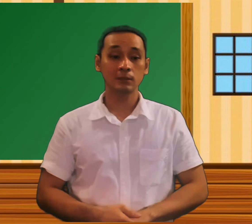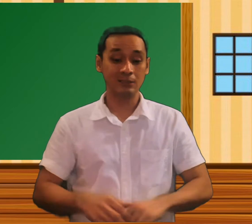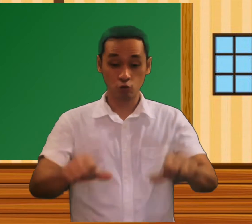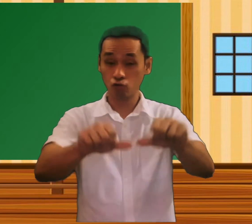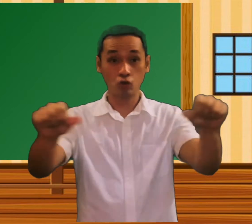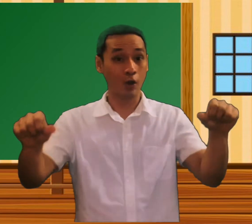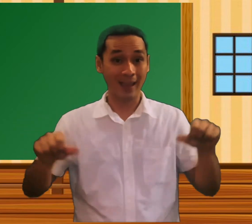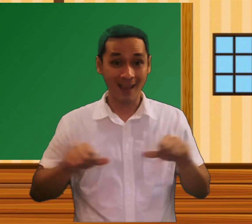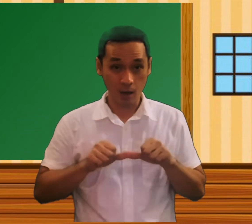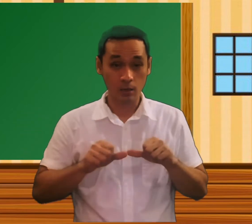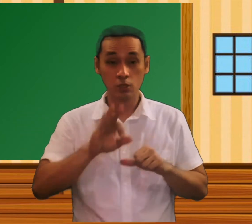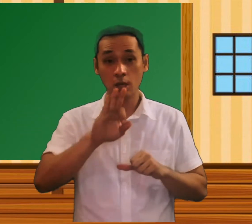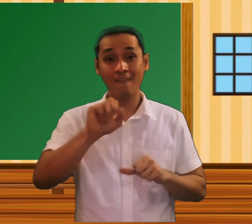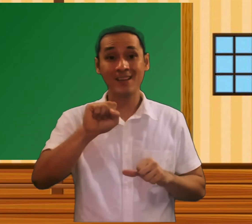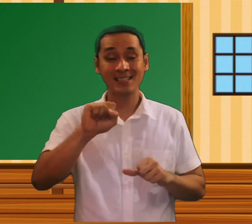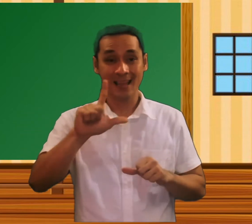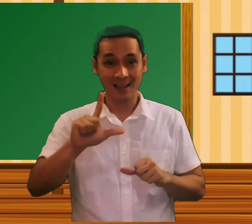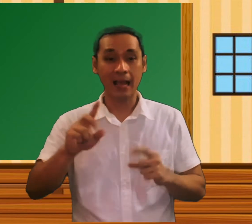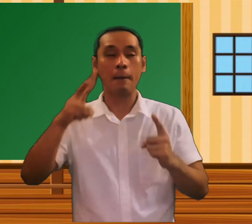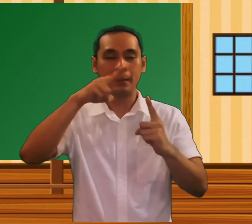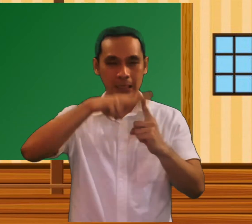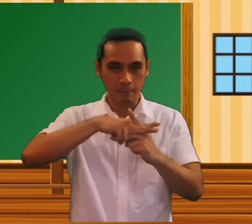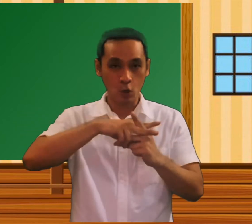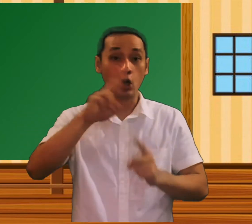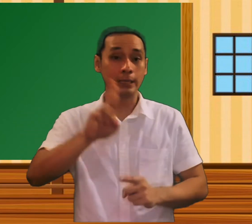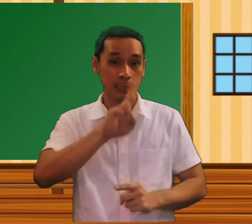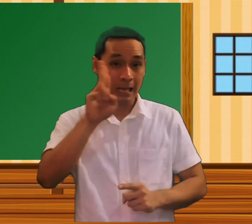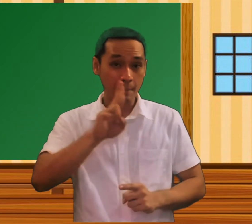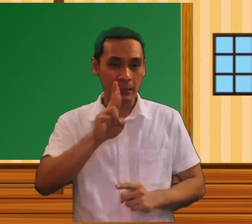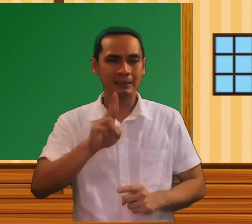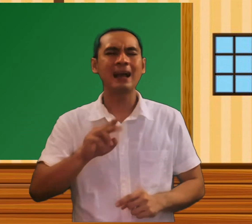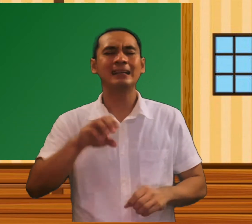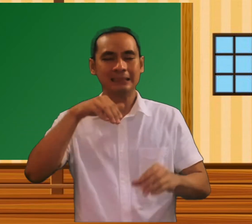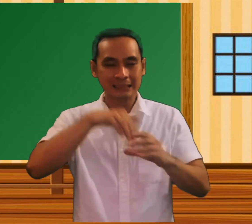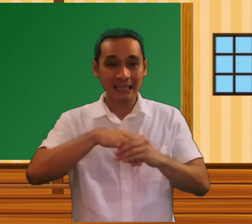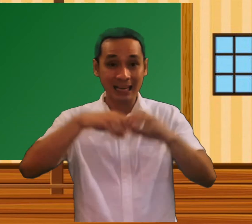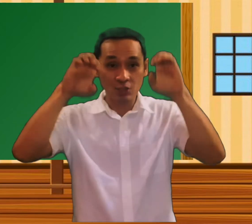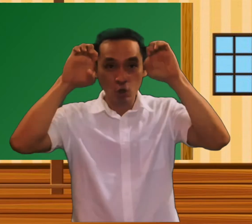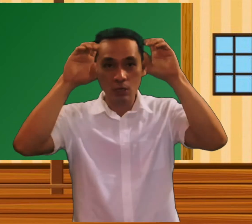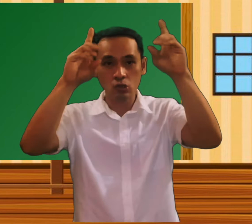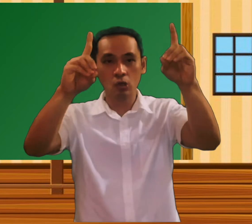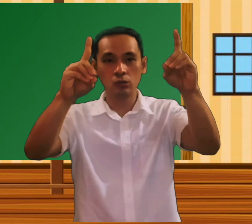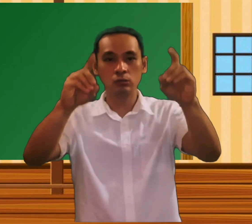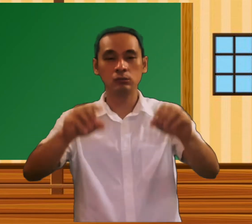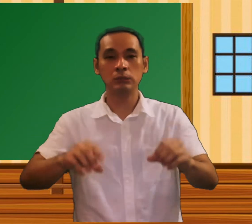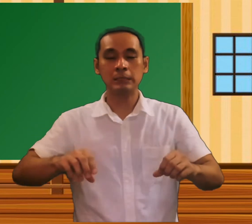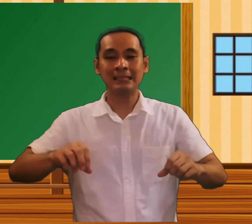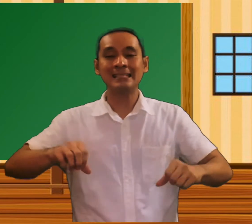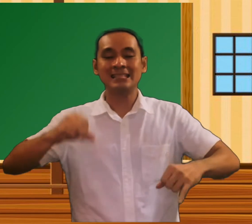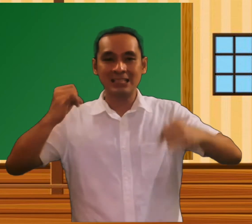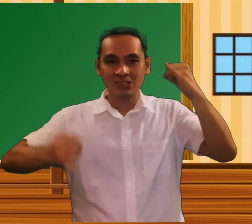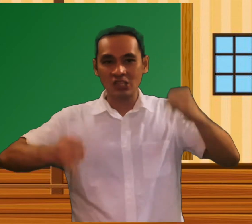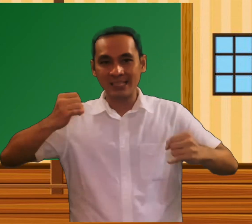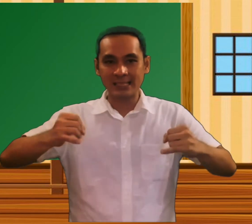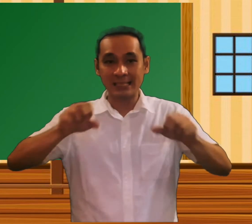the areas where fsl law is applicable are in education justice system